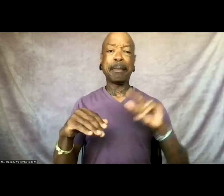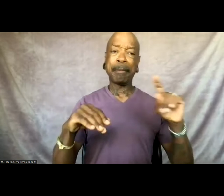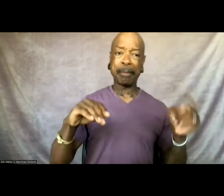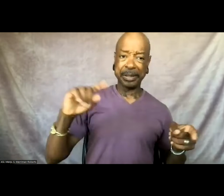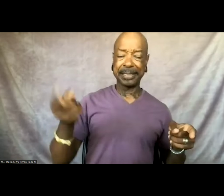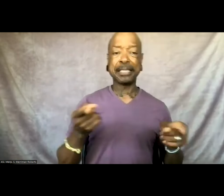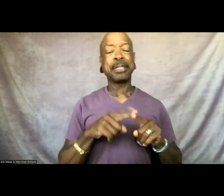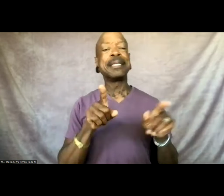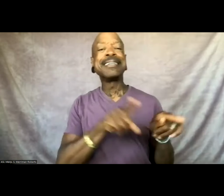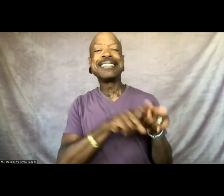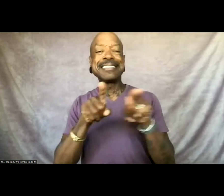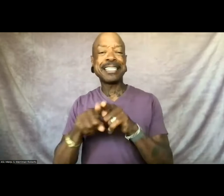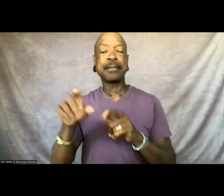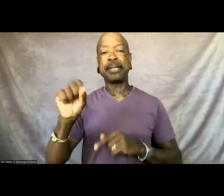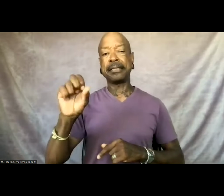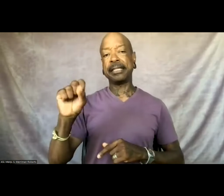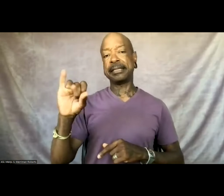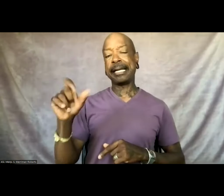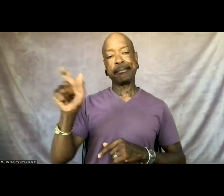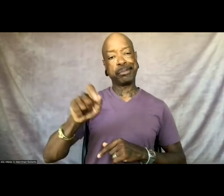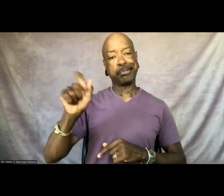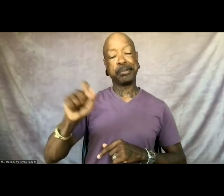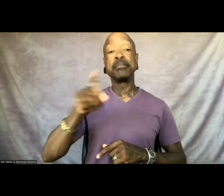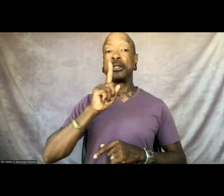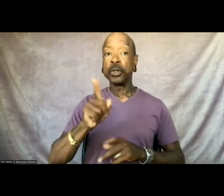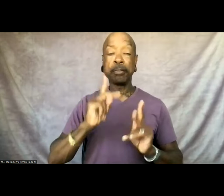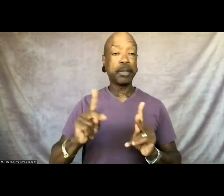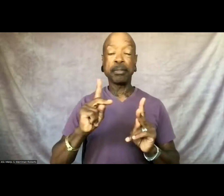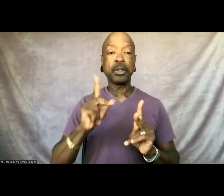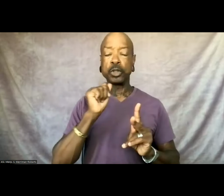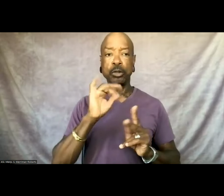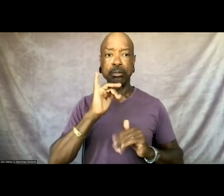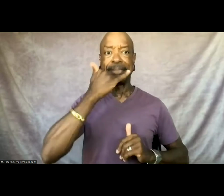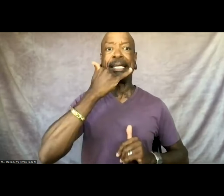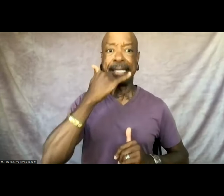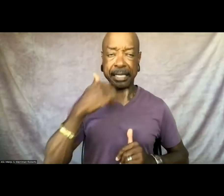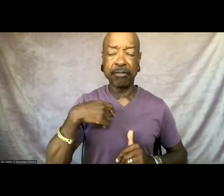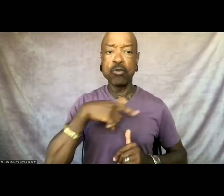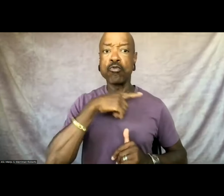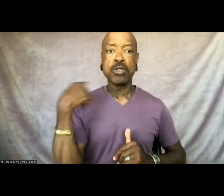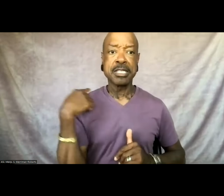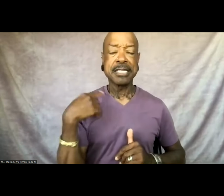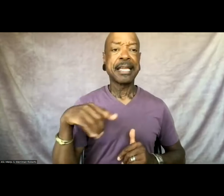news the Medi-Cal/IHSS asset limit increased from $2,000 to $130,000. And then in parenthesis, but it is the